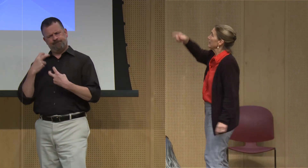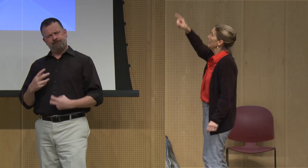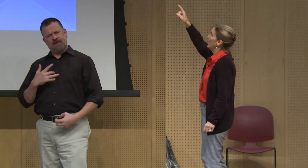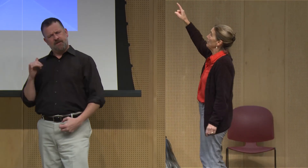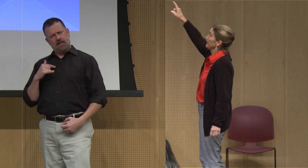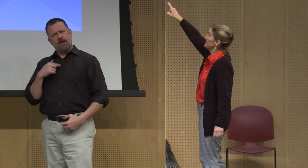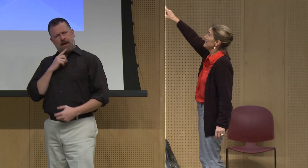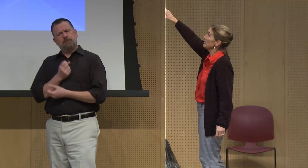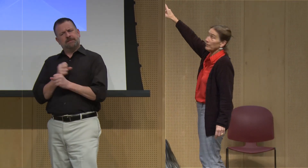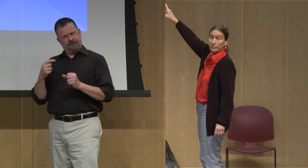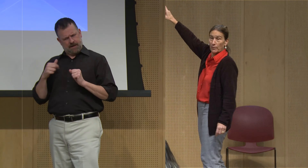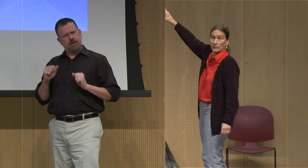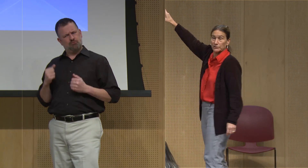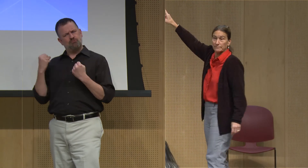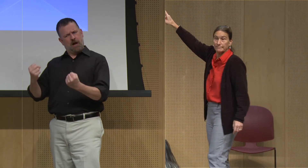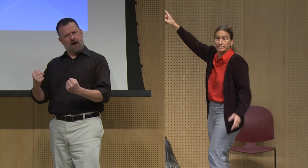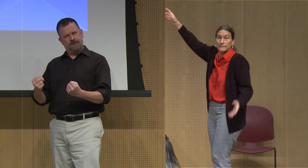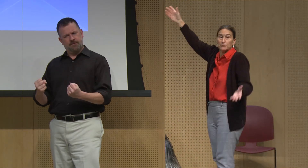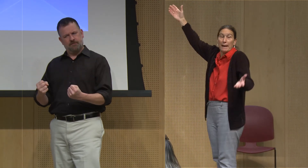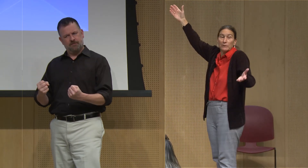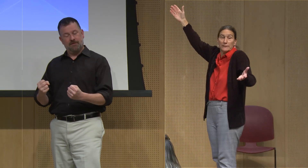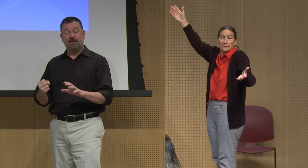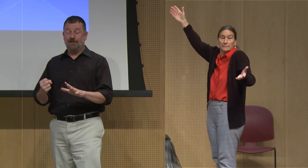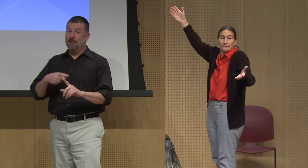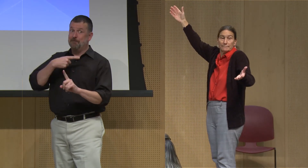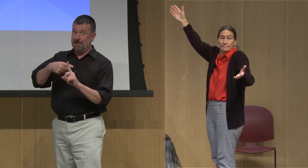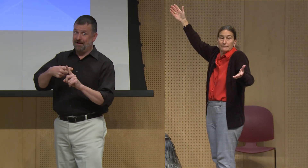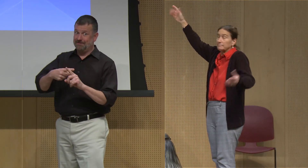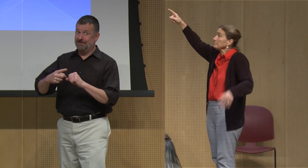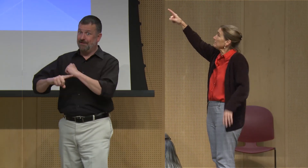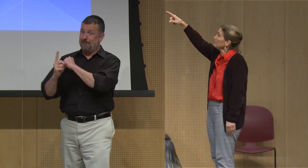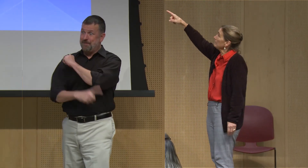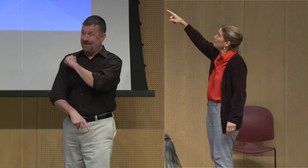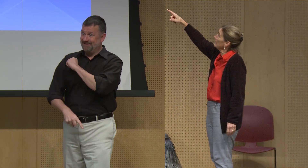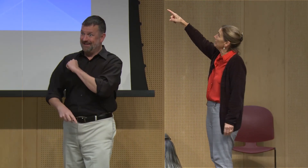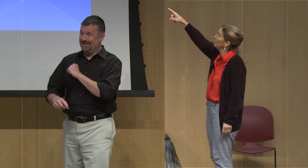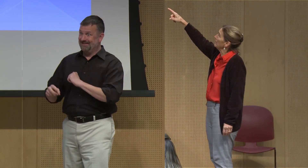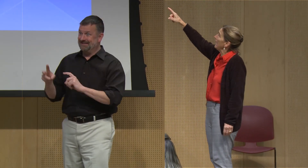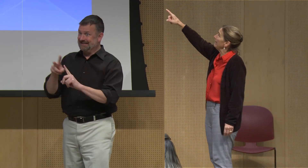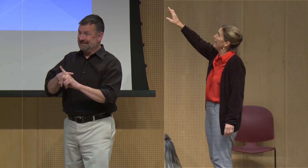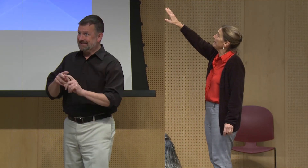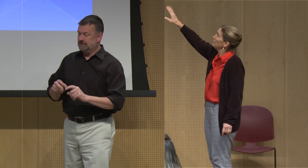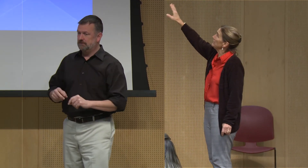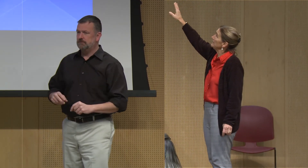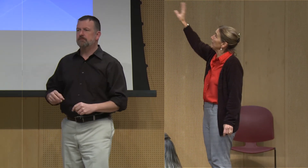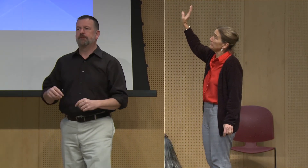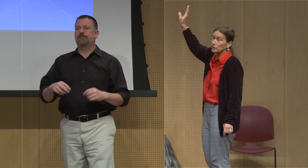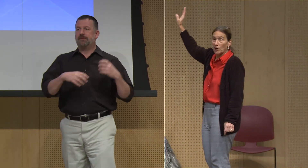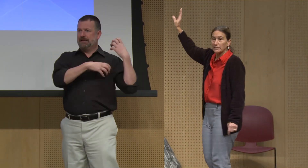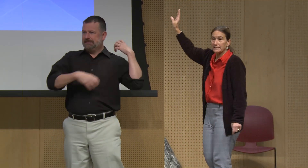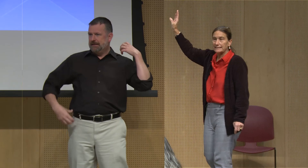UH, BUT THESE THINGS ARE ENFORCED. THERE'S PENALTIES IF YOU DON'T-- AND THEN THERE'S SEATBELTS AND CAR SEATS.